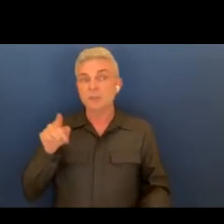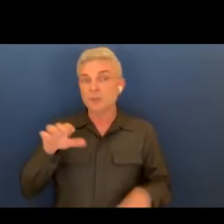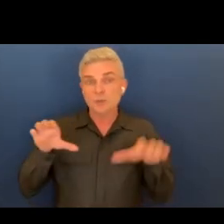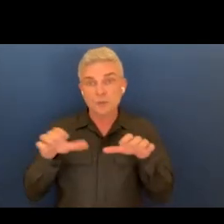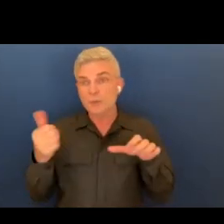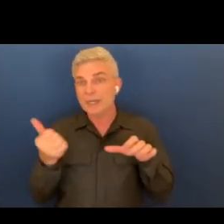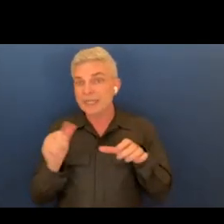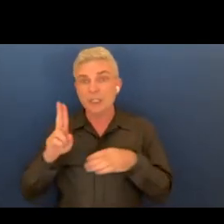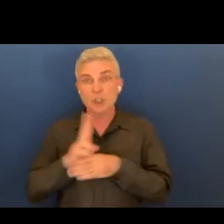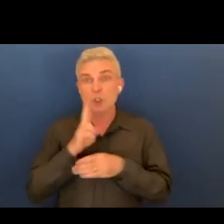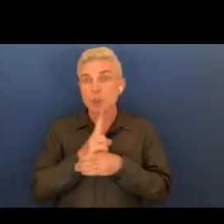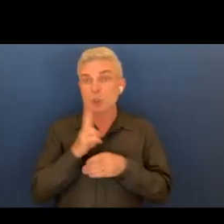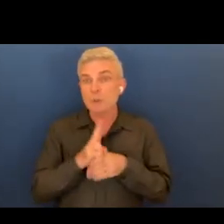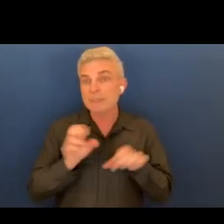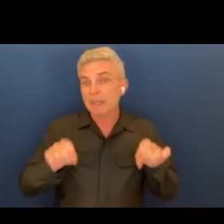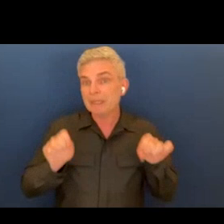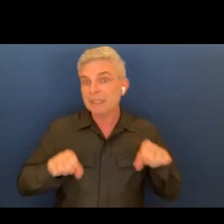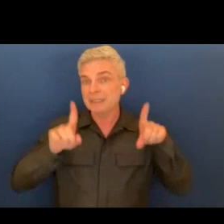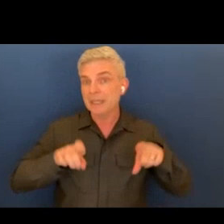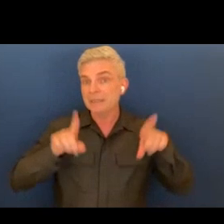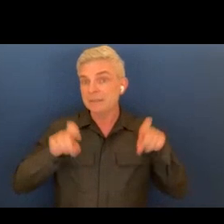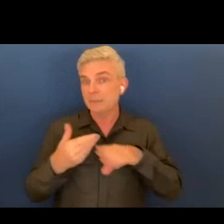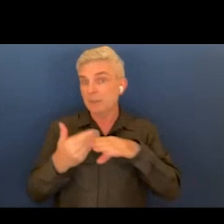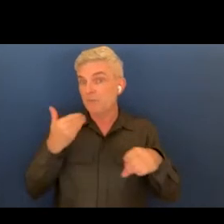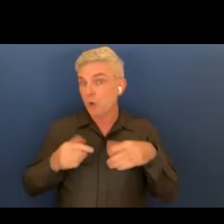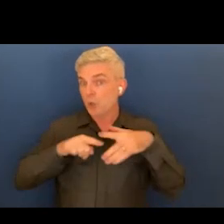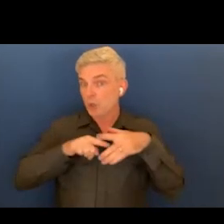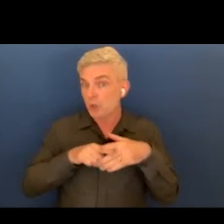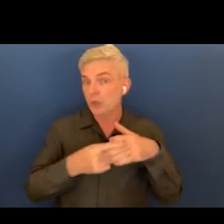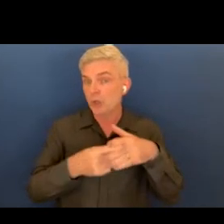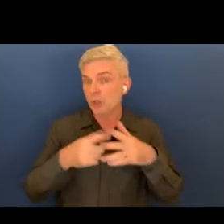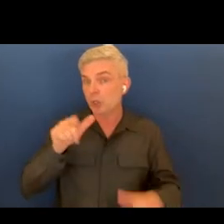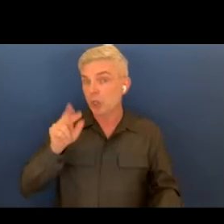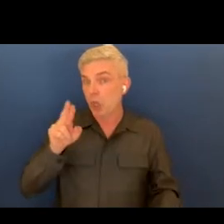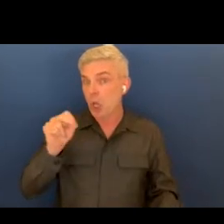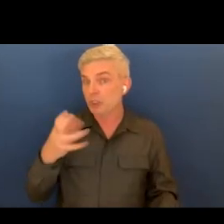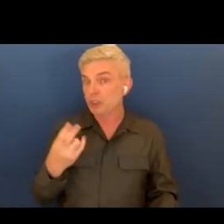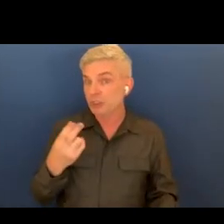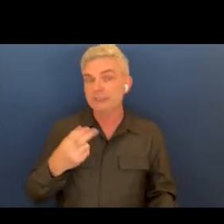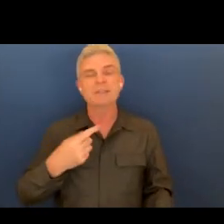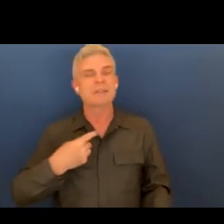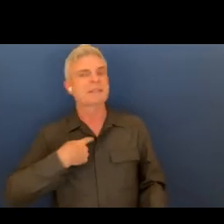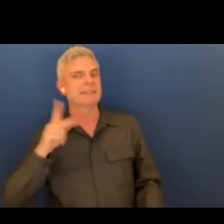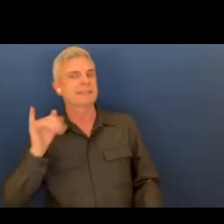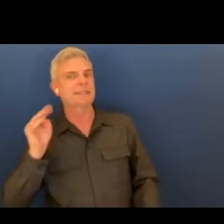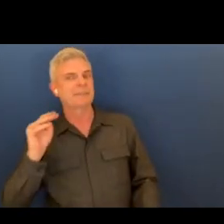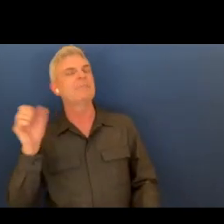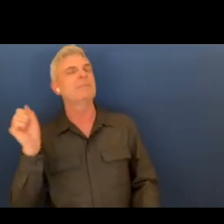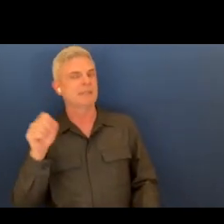usability testing prior to launch? [Kim] This is Kim. Yes—the last week